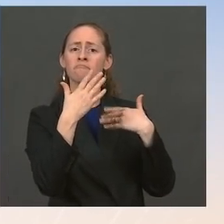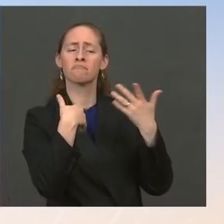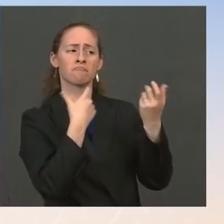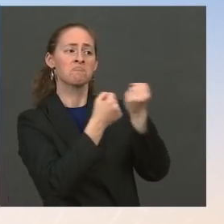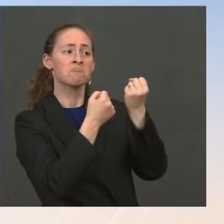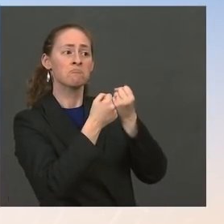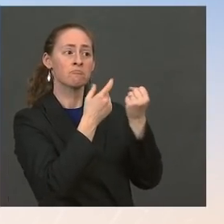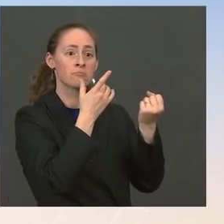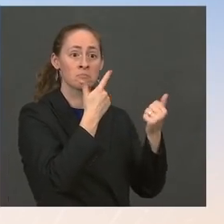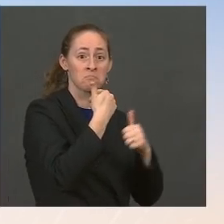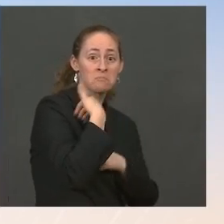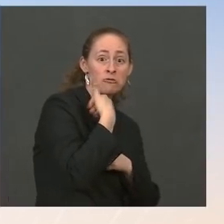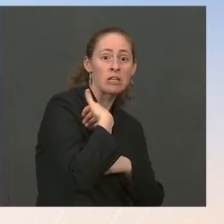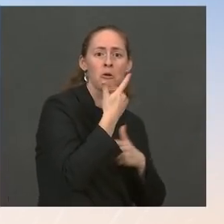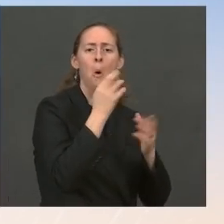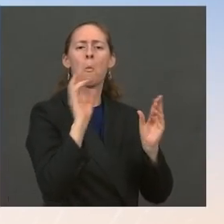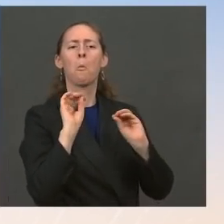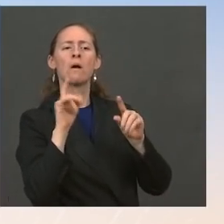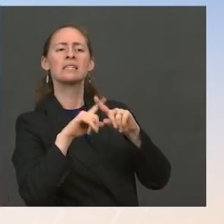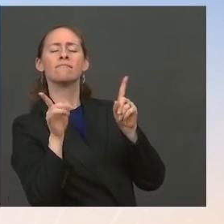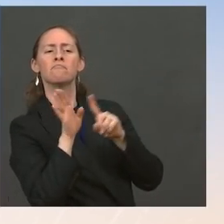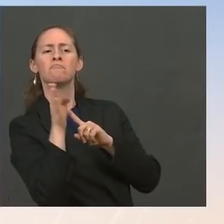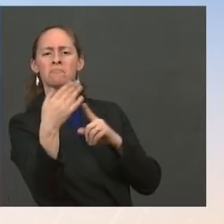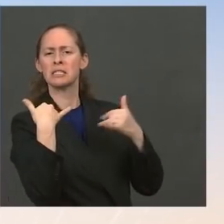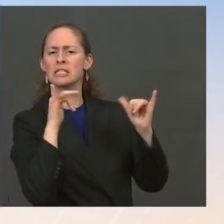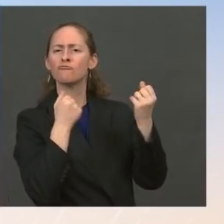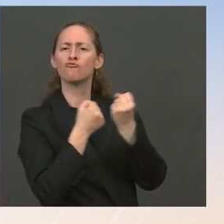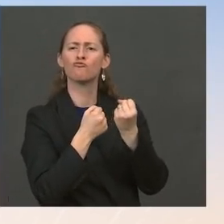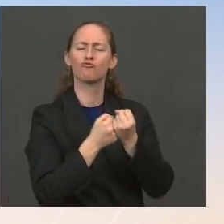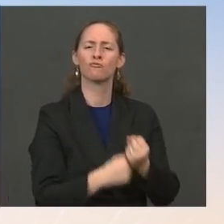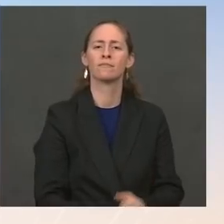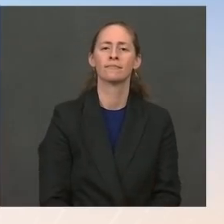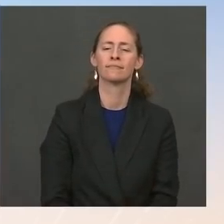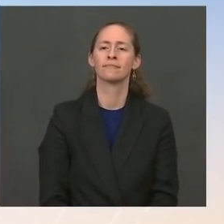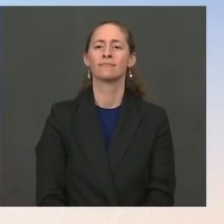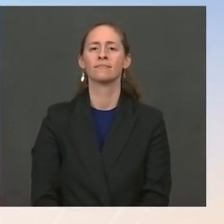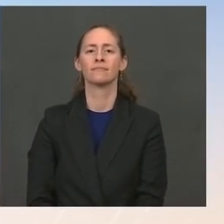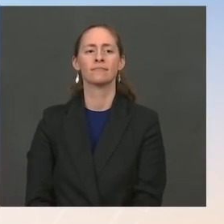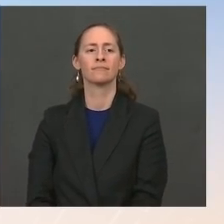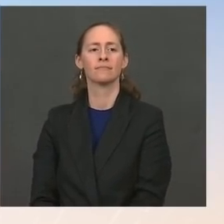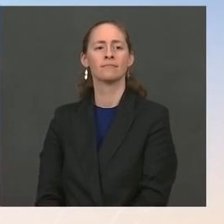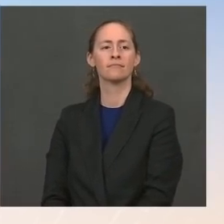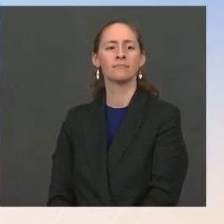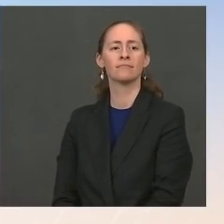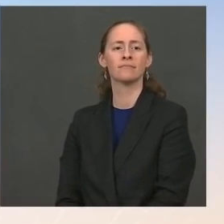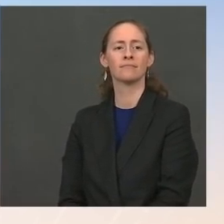and strong supporters of Ukraine over the course of time. The Press: And then a follow-up on Ukraine. Ms. Psaki: I'm just going to keep going around. Chris, go ahead.